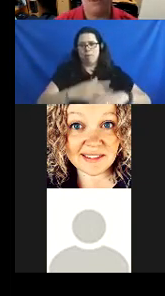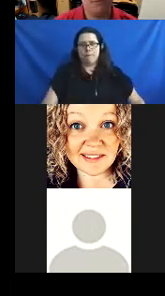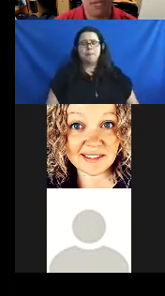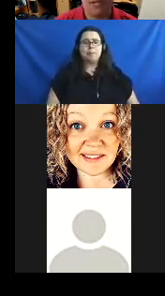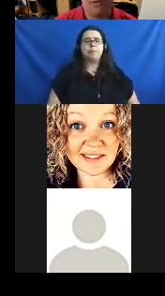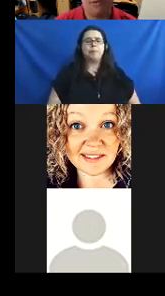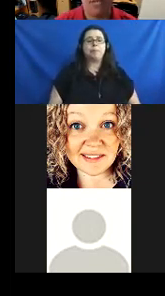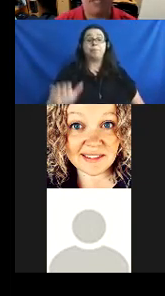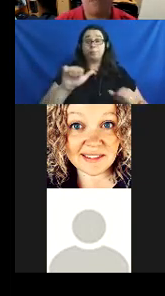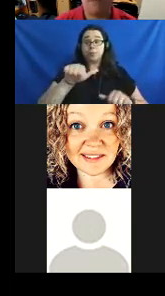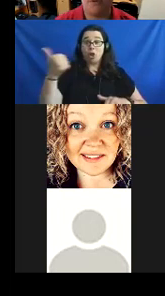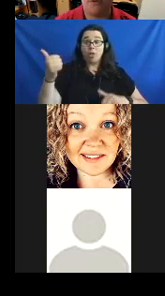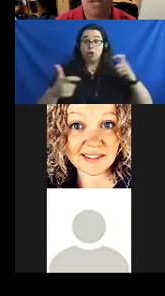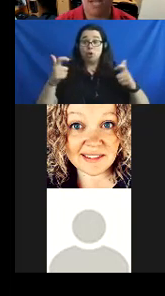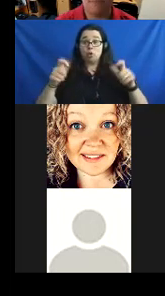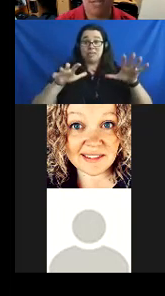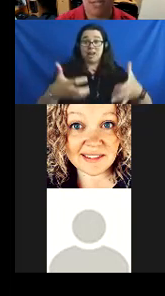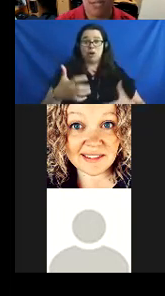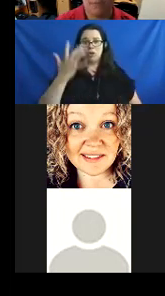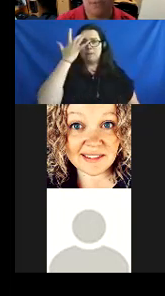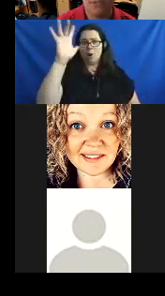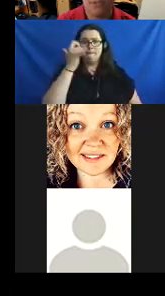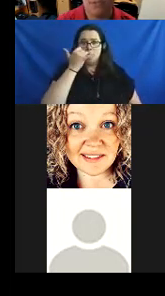ANOTHER HUGE CATEGORY IS SMARTPHONE AND TABLET ACCESSIBILITY.